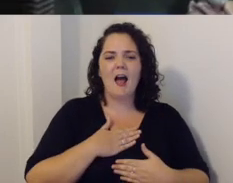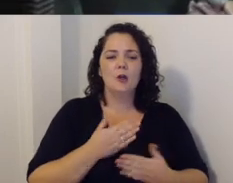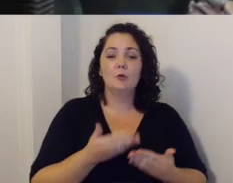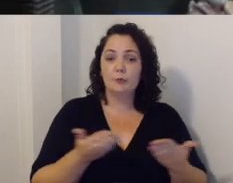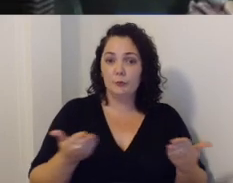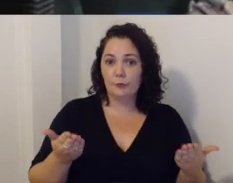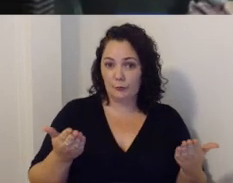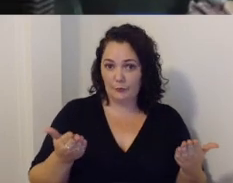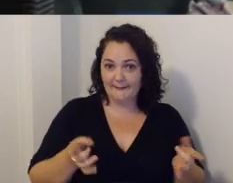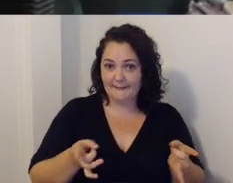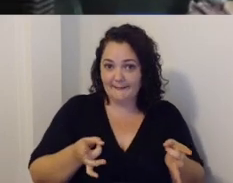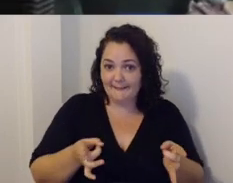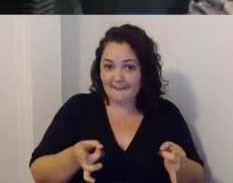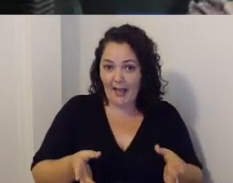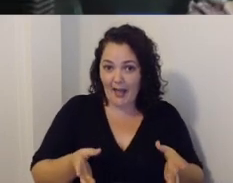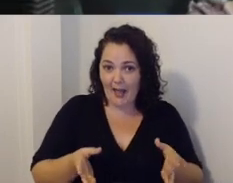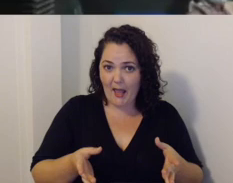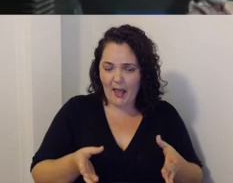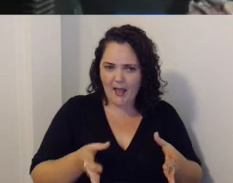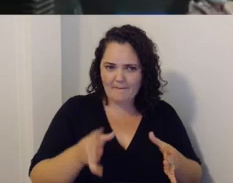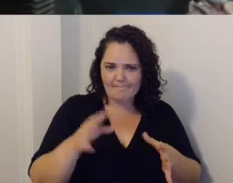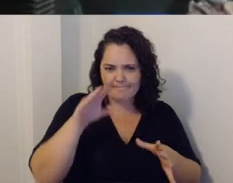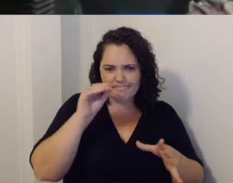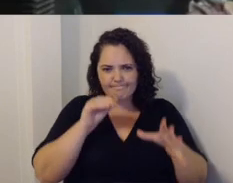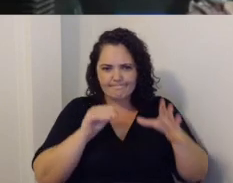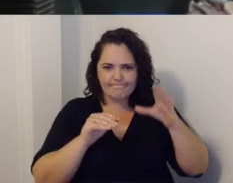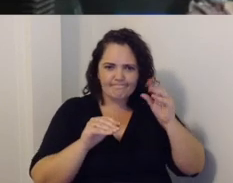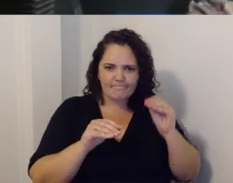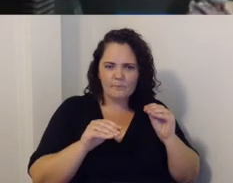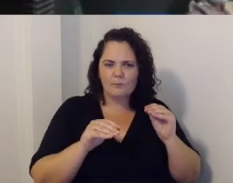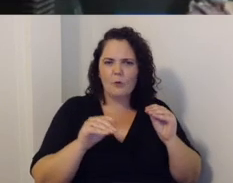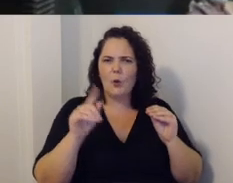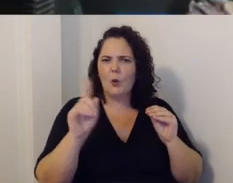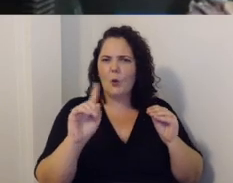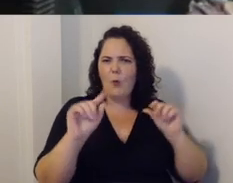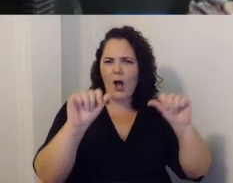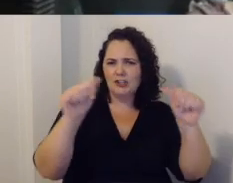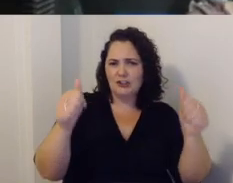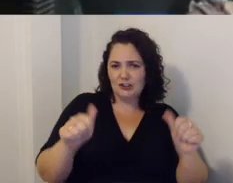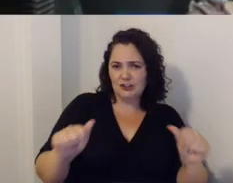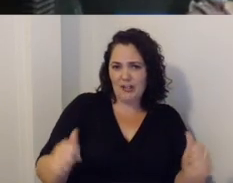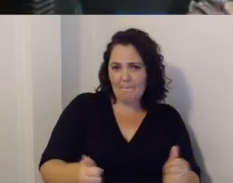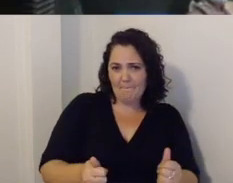by starting to fill out the shapes that you see in Rachel's body and Atticus's body and even some of